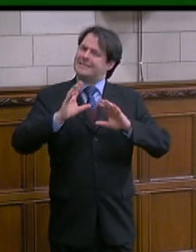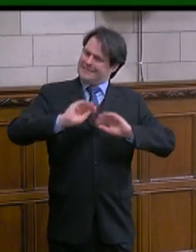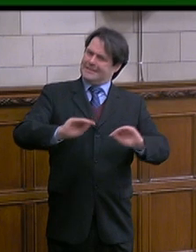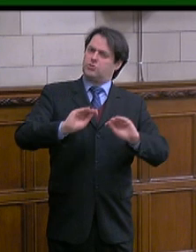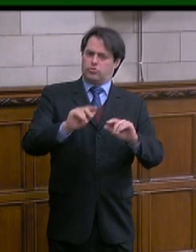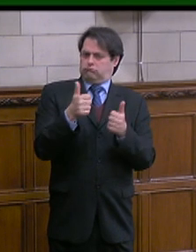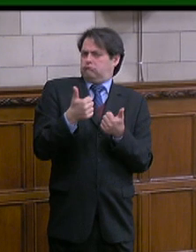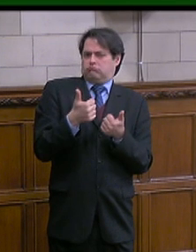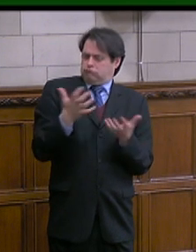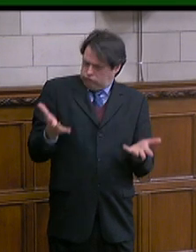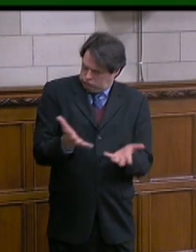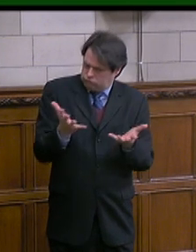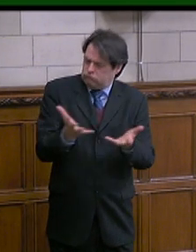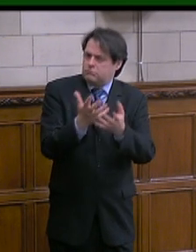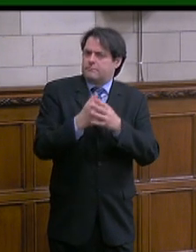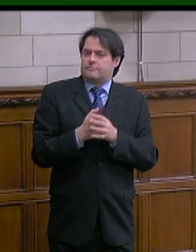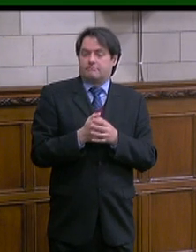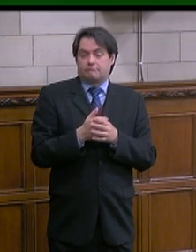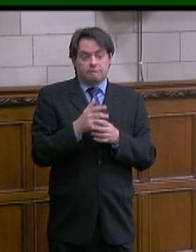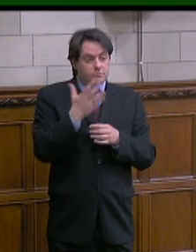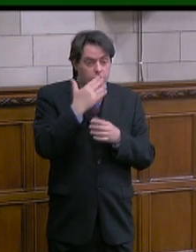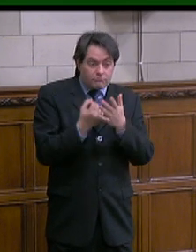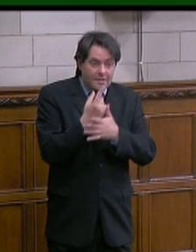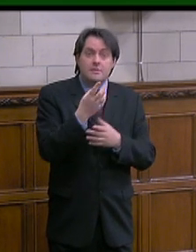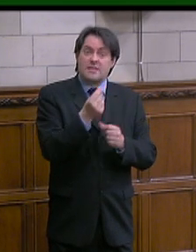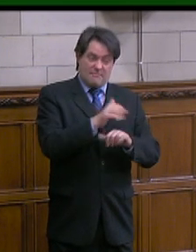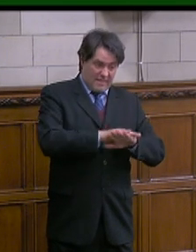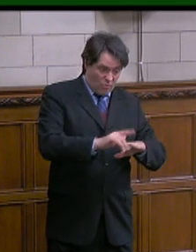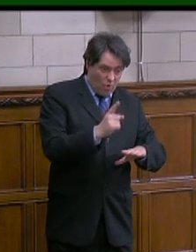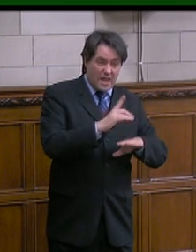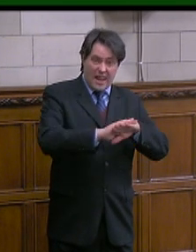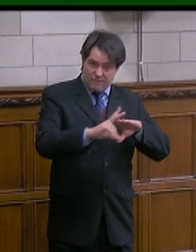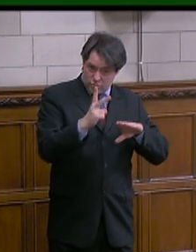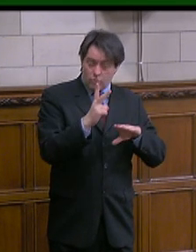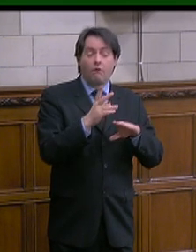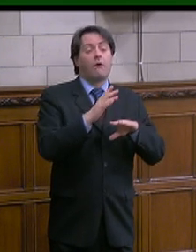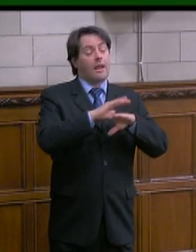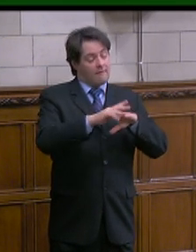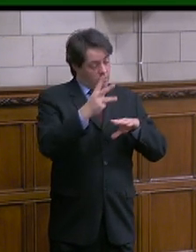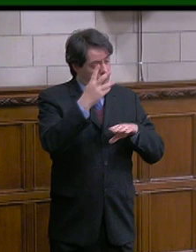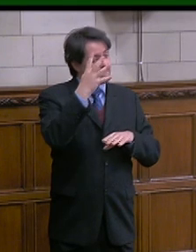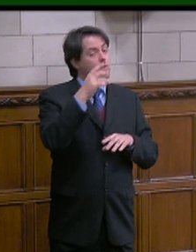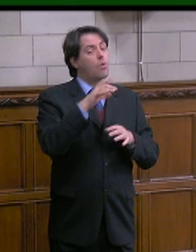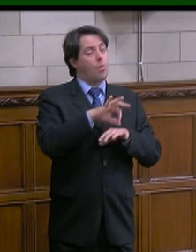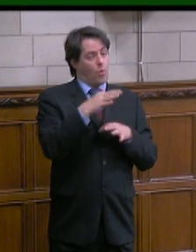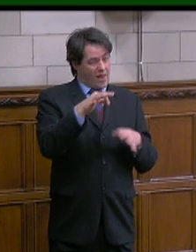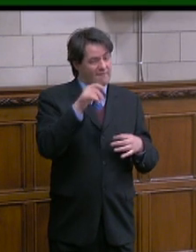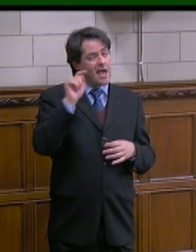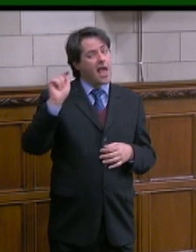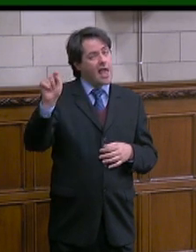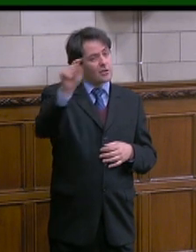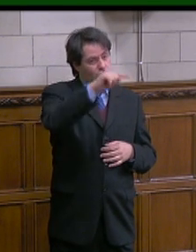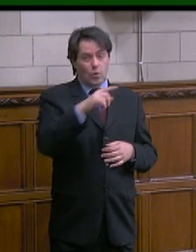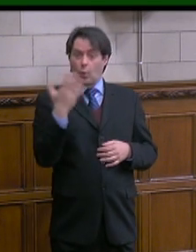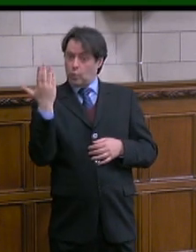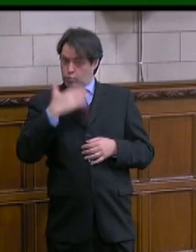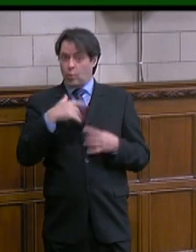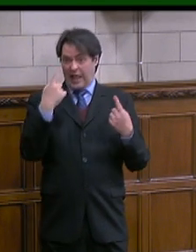Schools are permitted to teach a number of qualifications at levels 1, 2, 3 and 4.